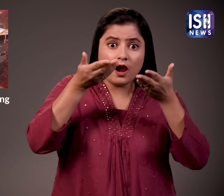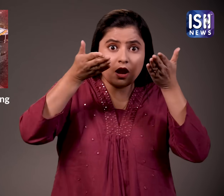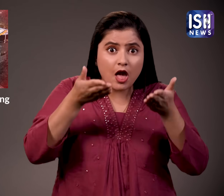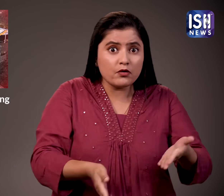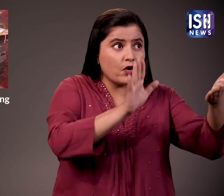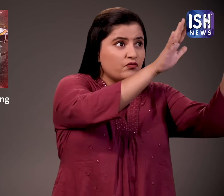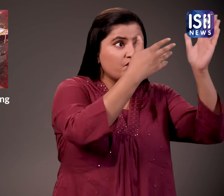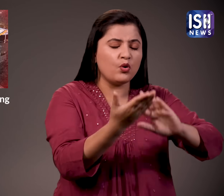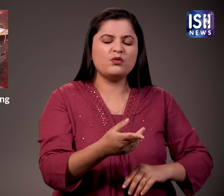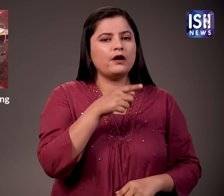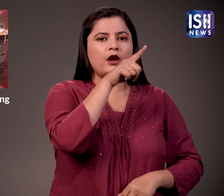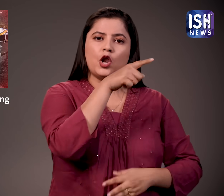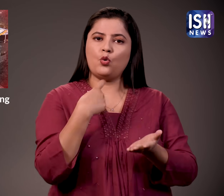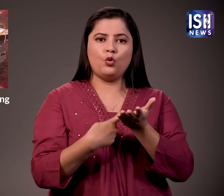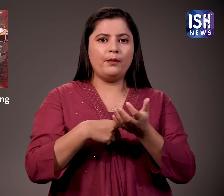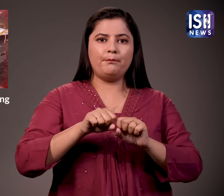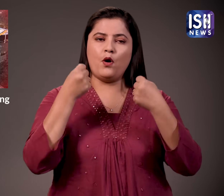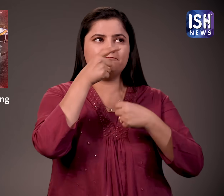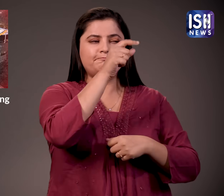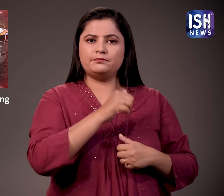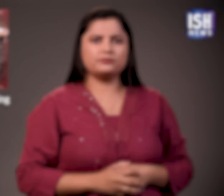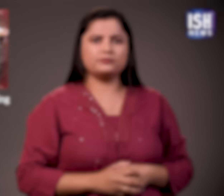Now, after the billboard fell, they claim that it was illegal.